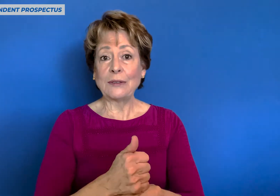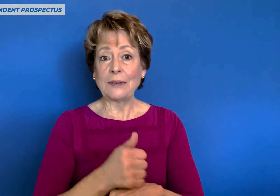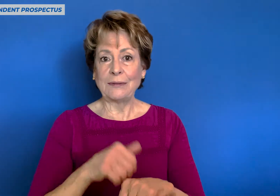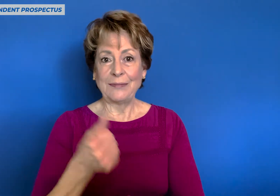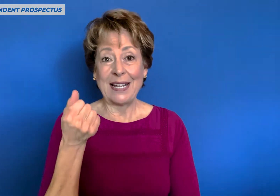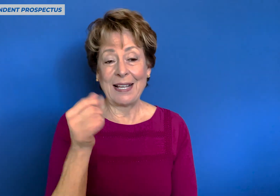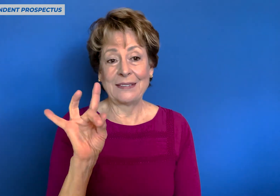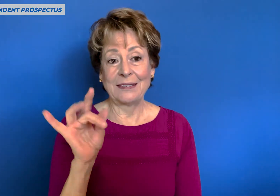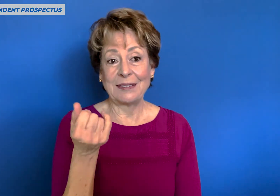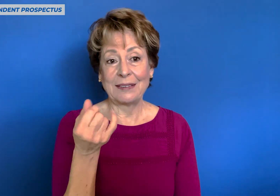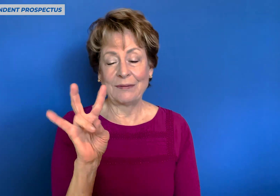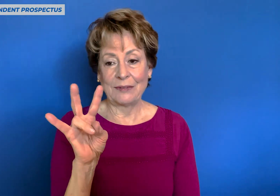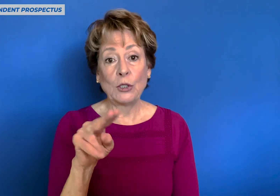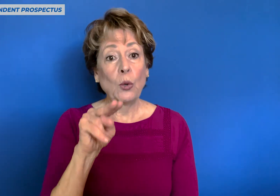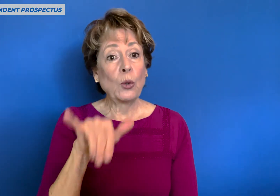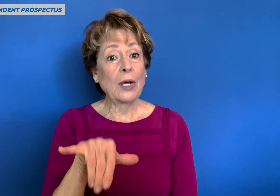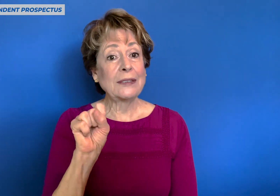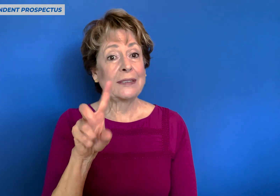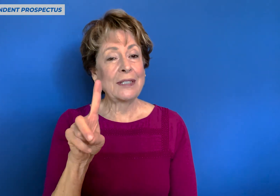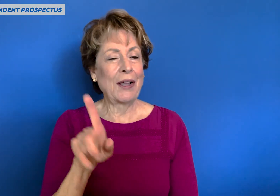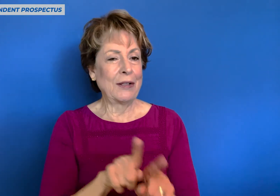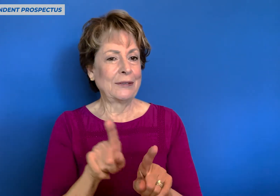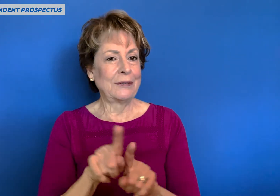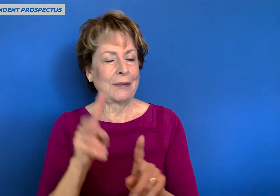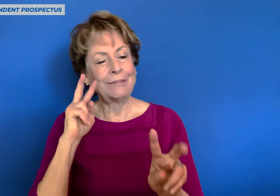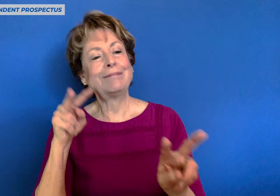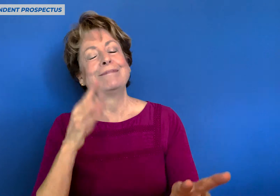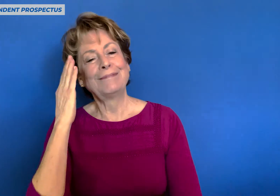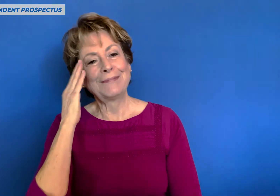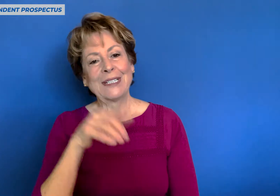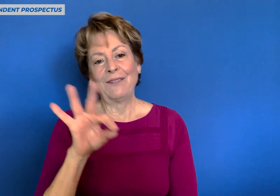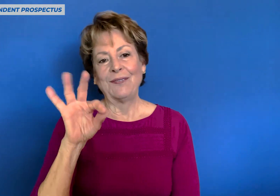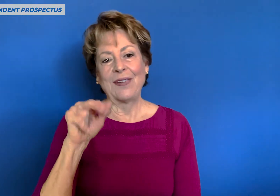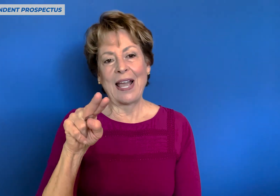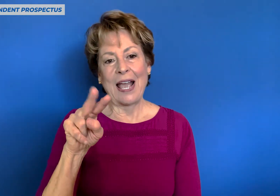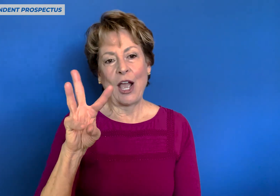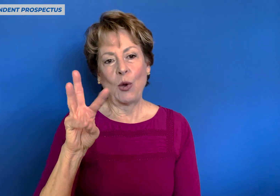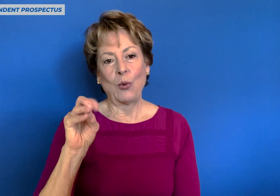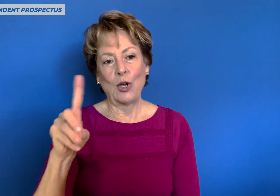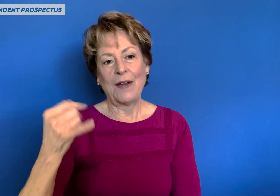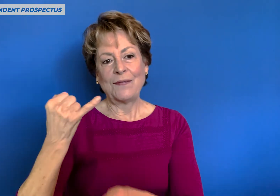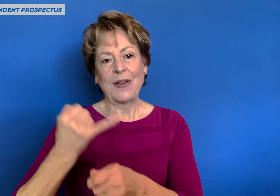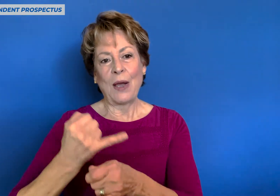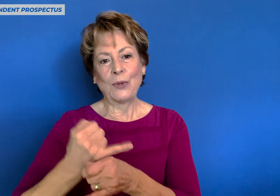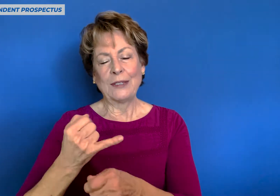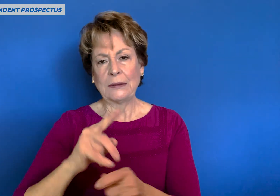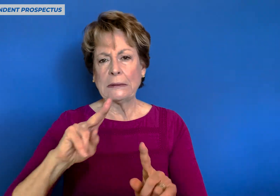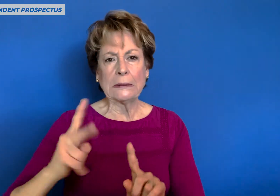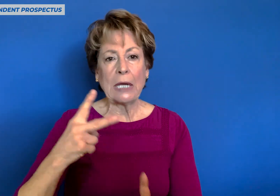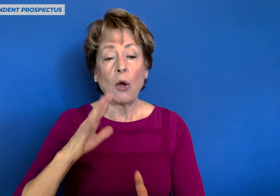NYSD was founded in 1817, and is also known as Fanwood,